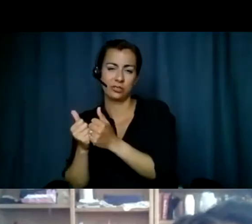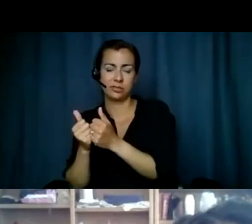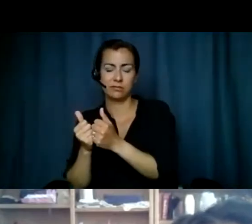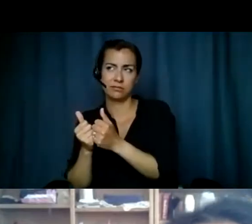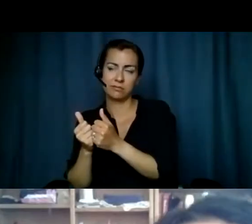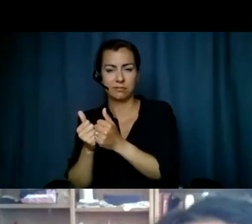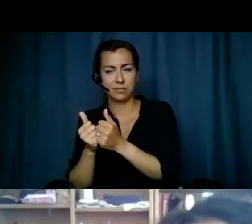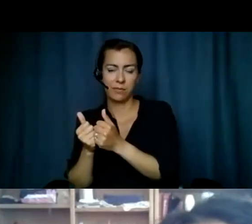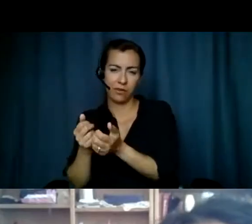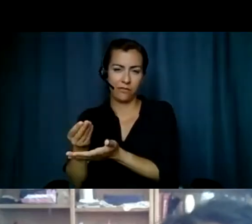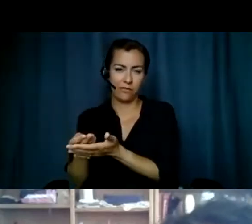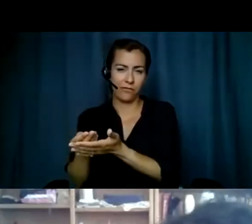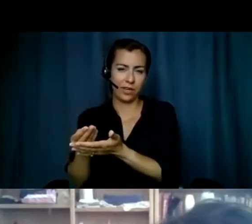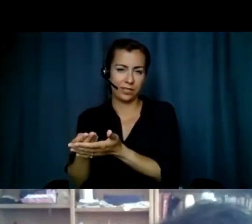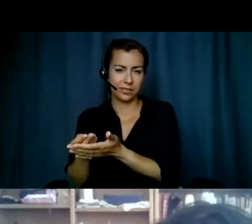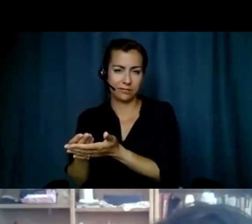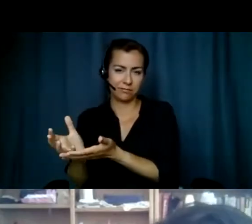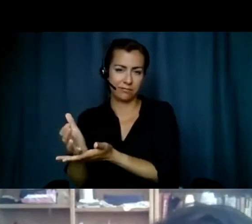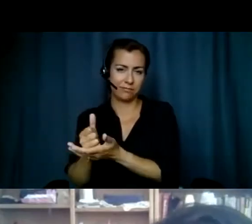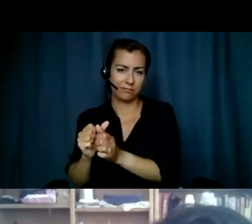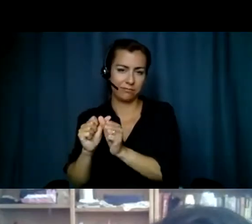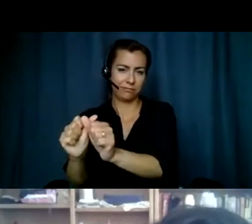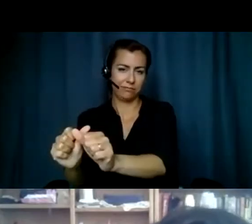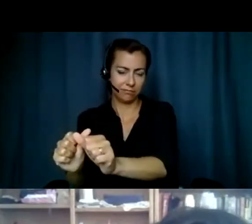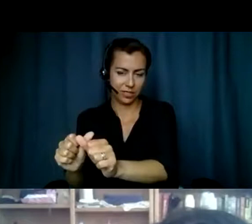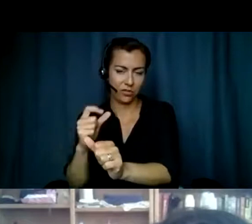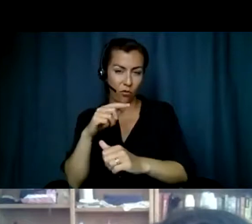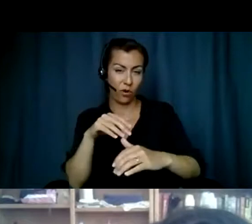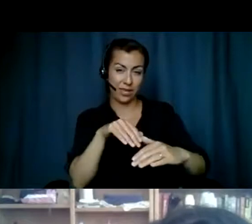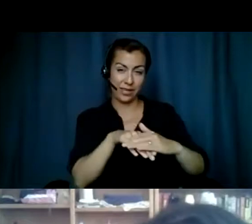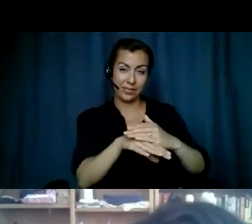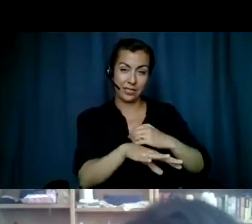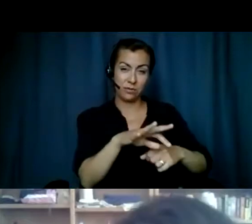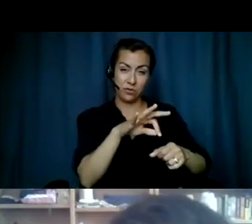is empowered in setting policy agendas for candidates for